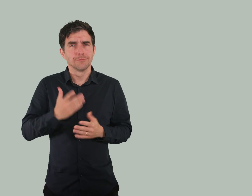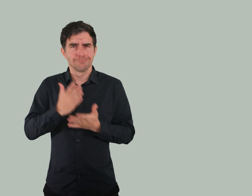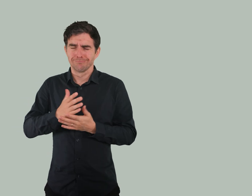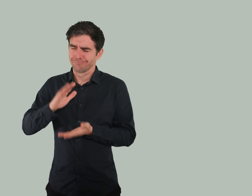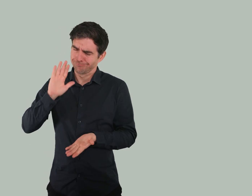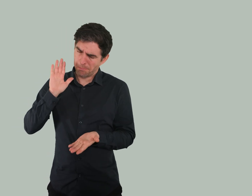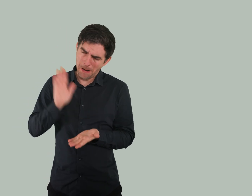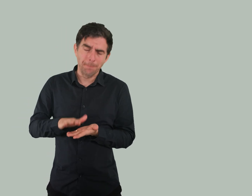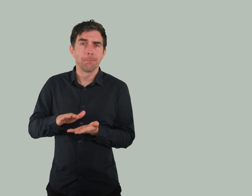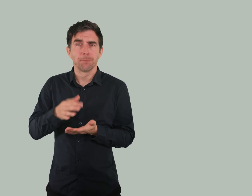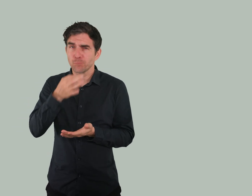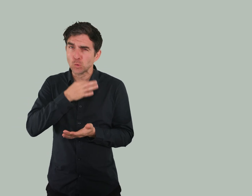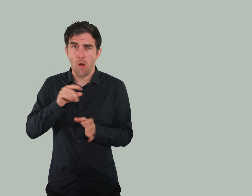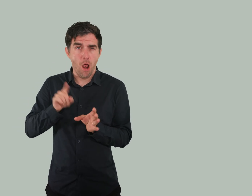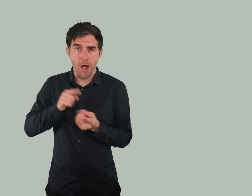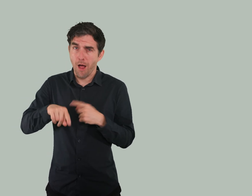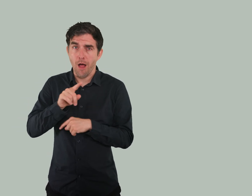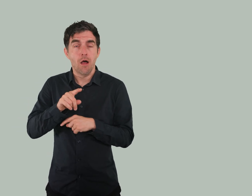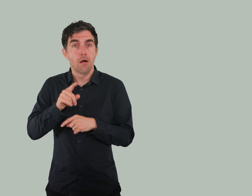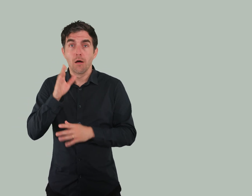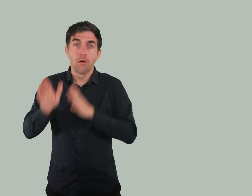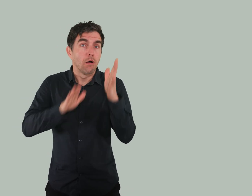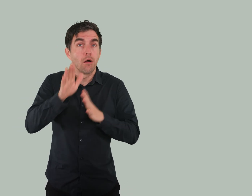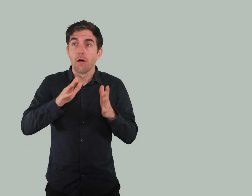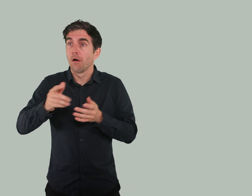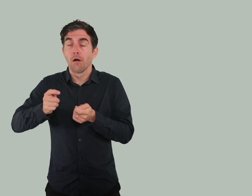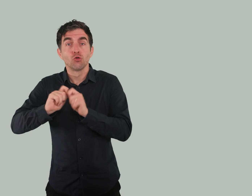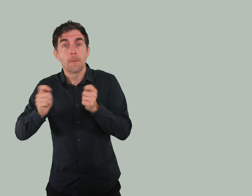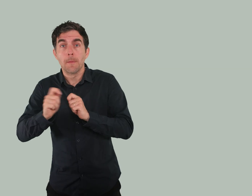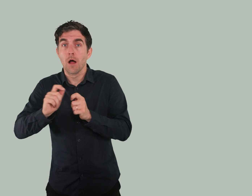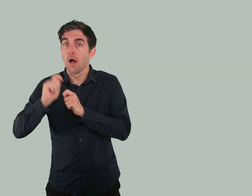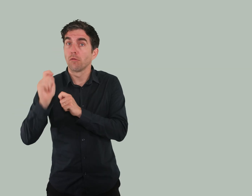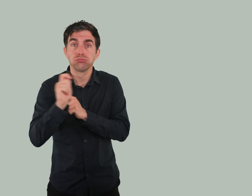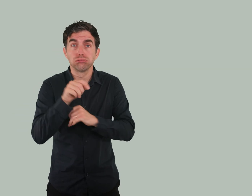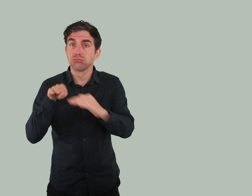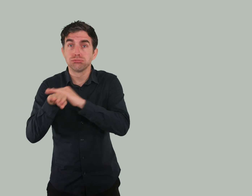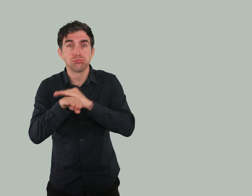There are far fewer young people delivering newspapers, for example.